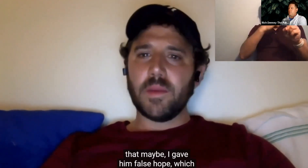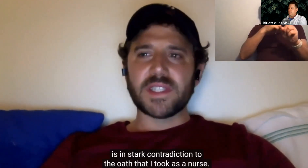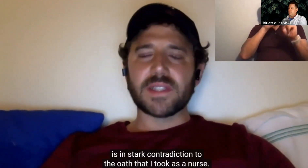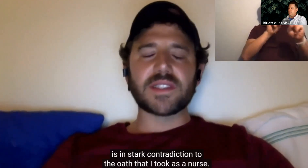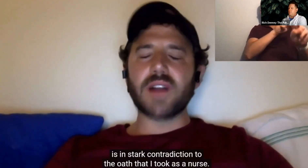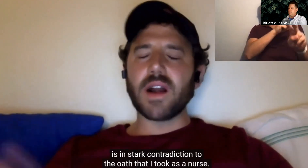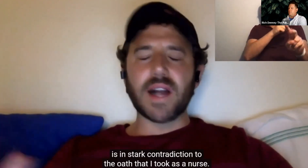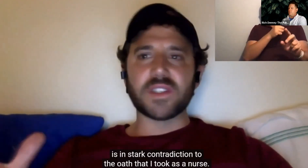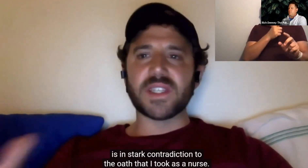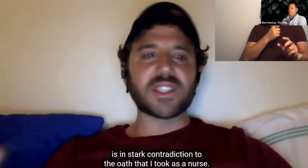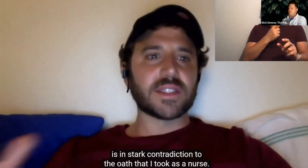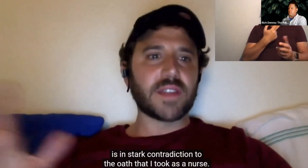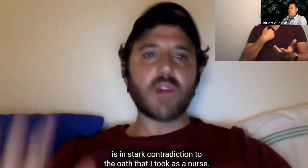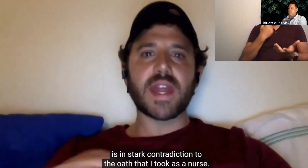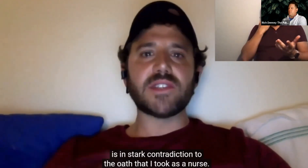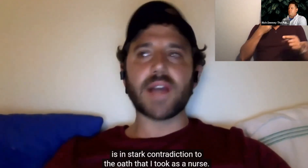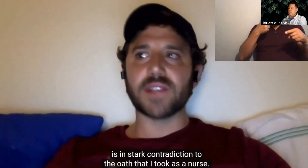which is in stark contradiction to the oath that I took as a